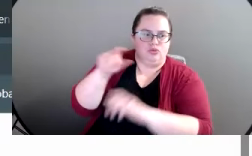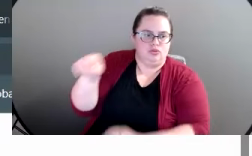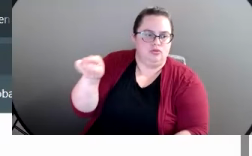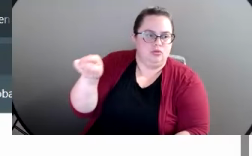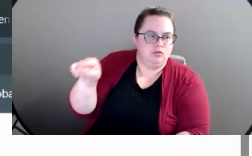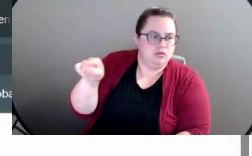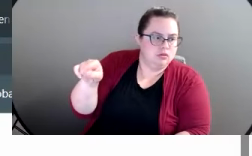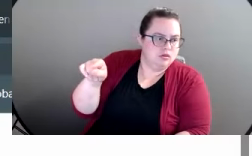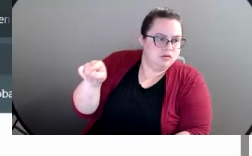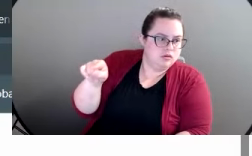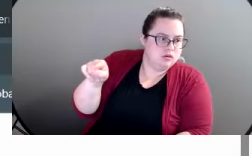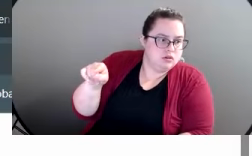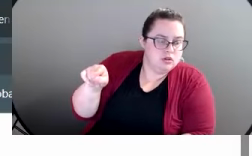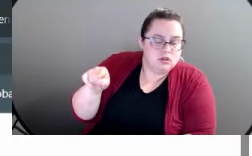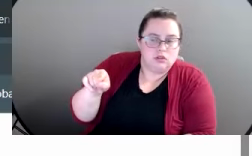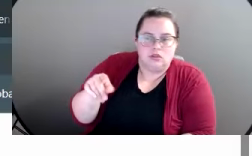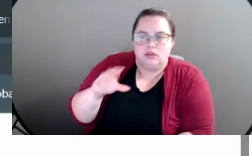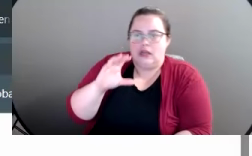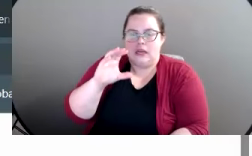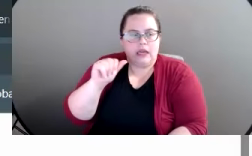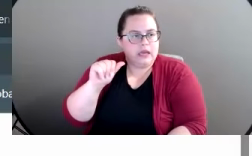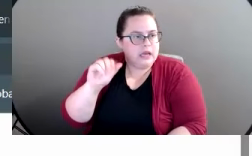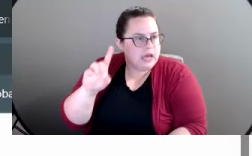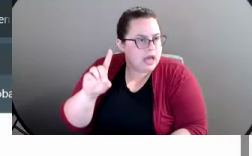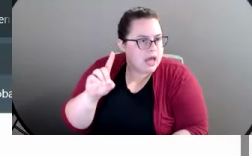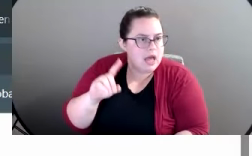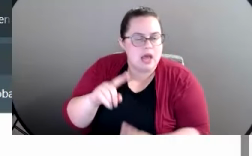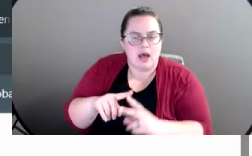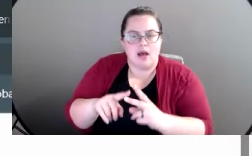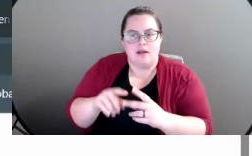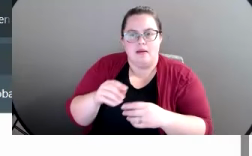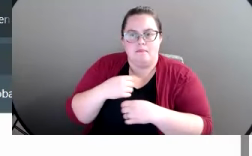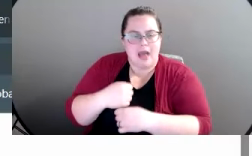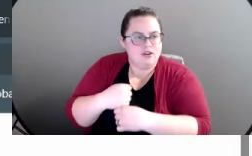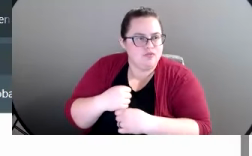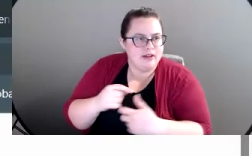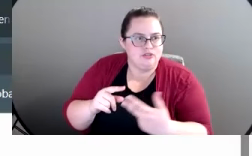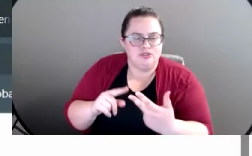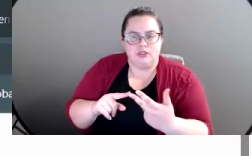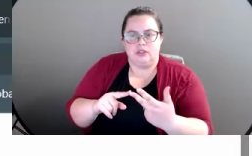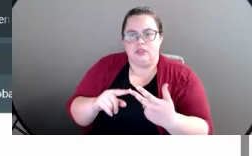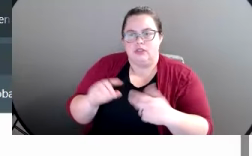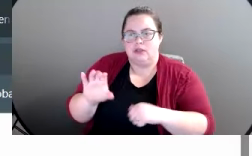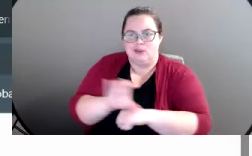CAD, any manufacturing, computer technology, HVAC, food service, welding.